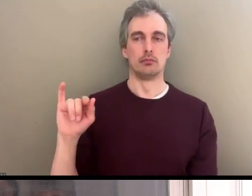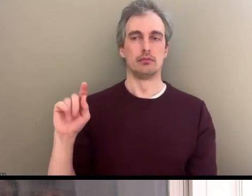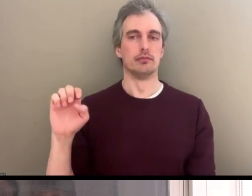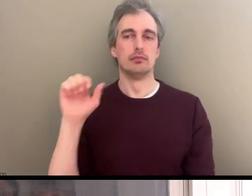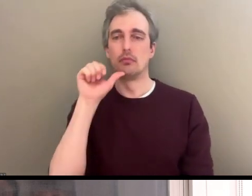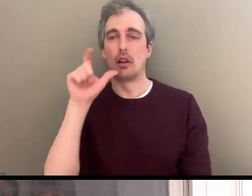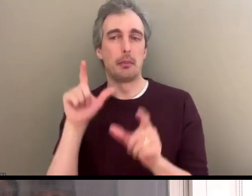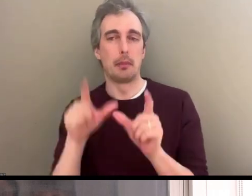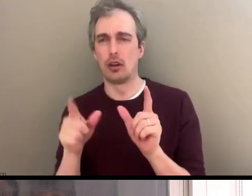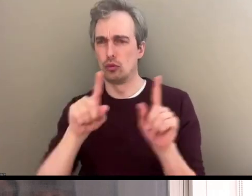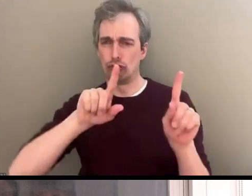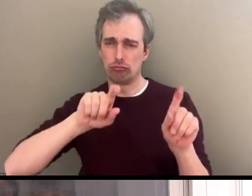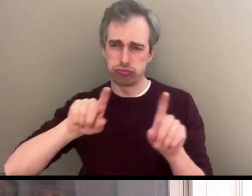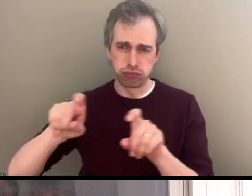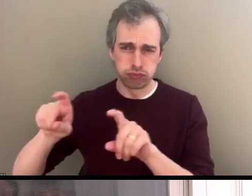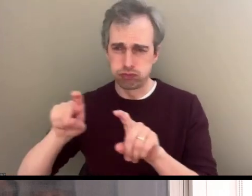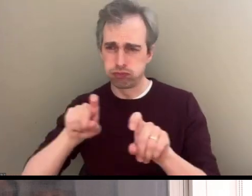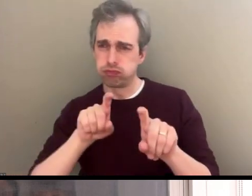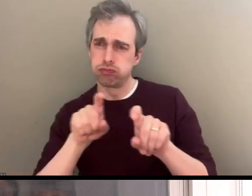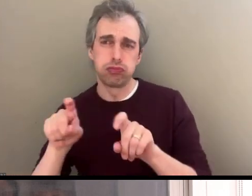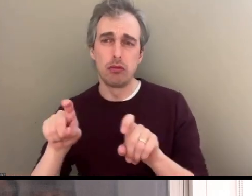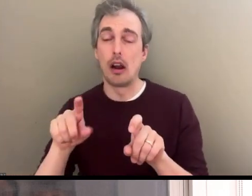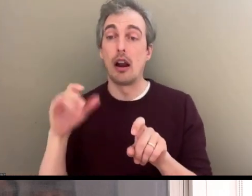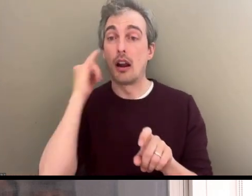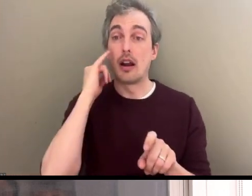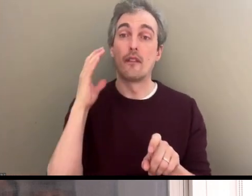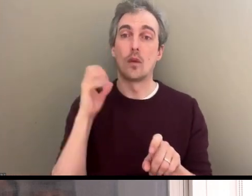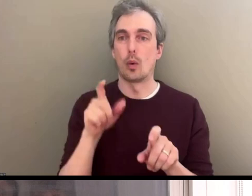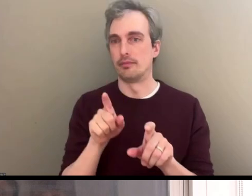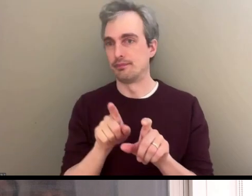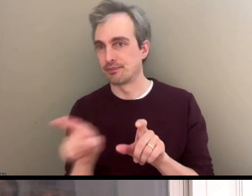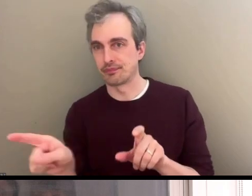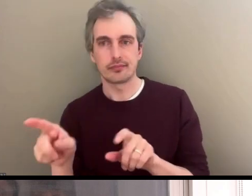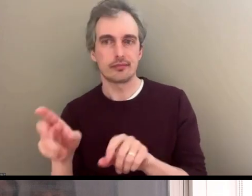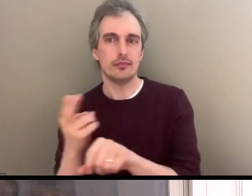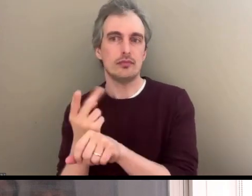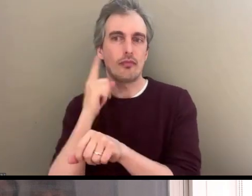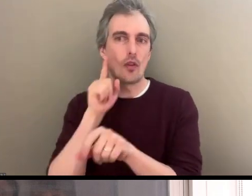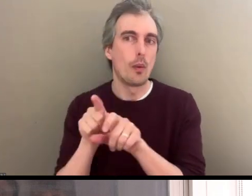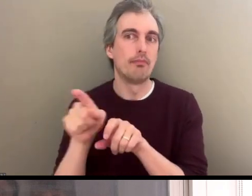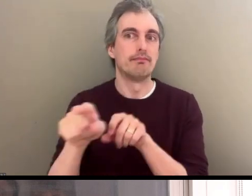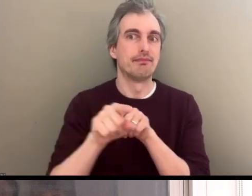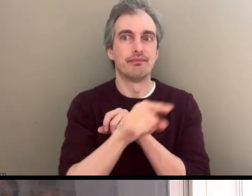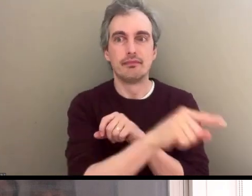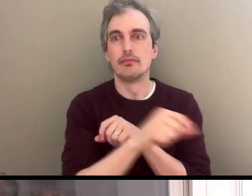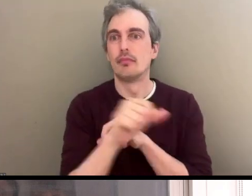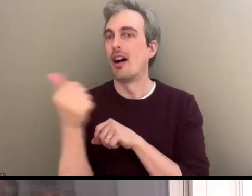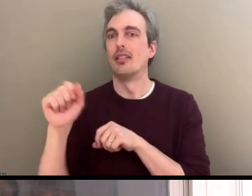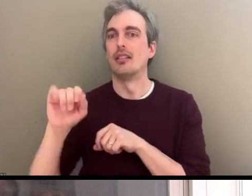And then if you wanted to branch it off to different code repositories or different sites, then that's when you would have to invest a little bit more.